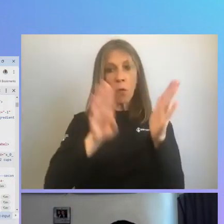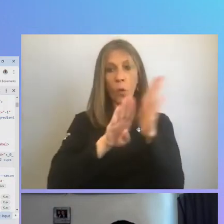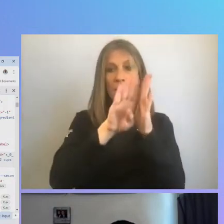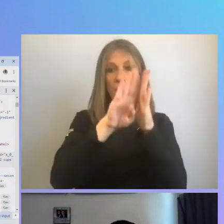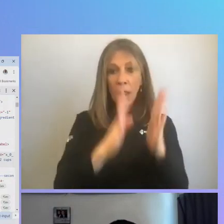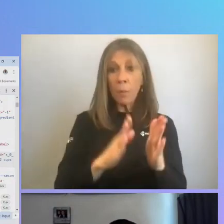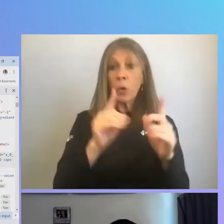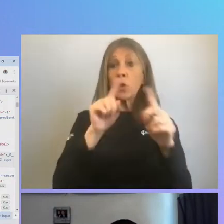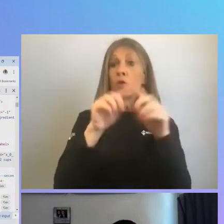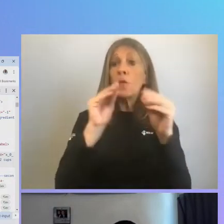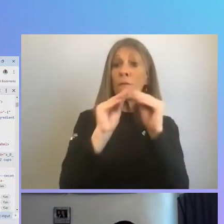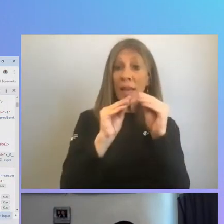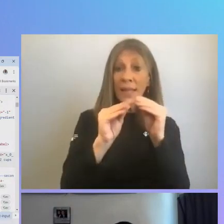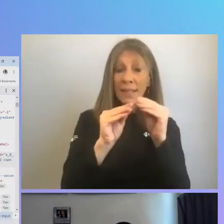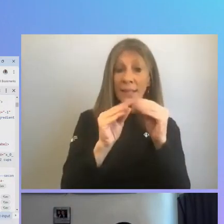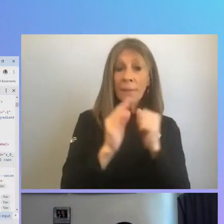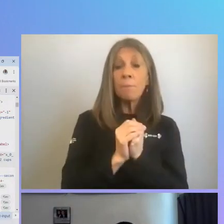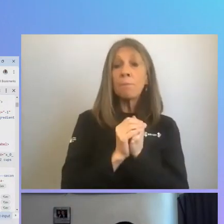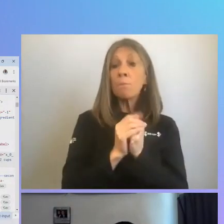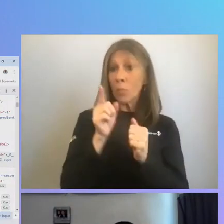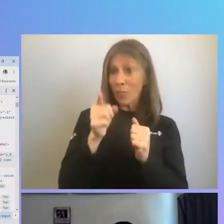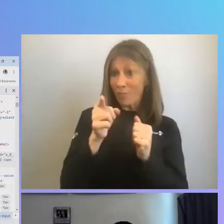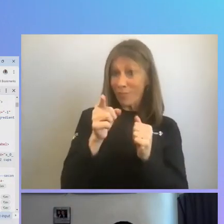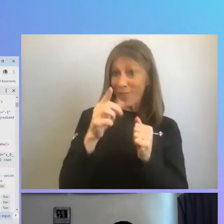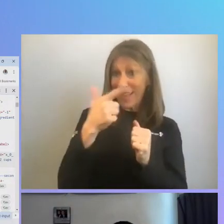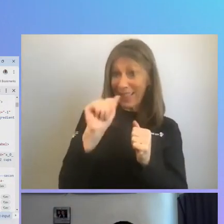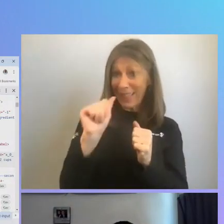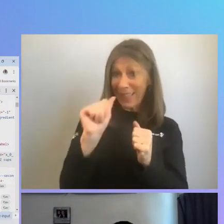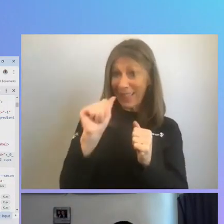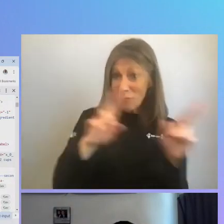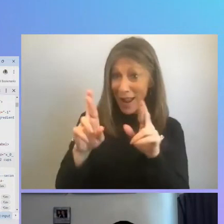So, Glenda, are you ready? I am ready with my timer. Let's start